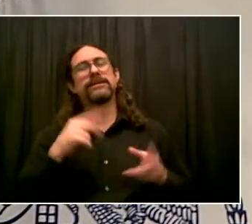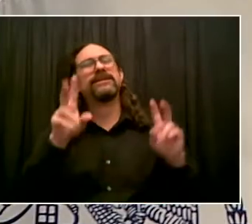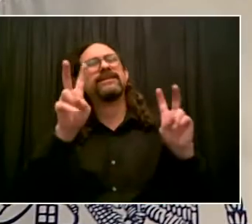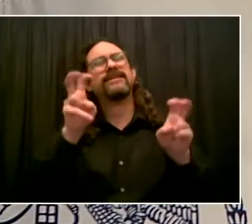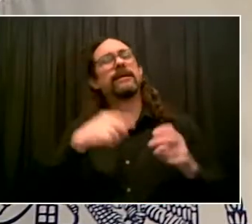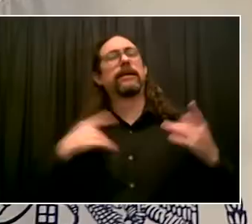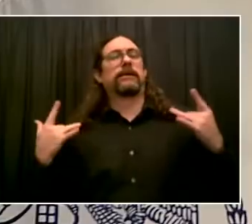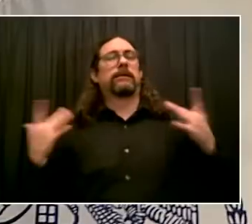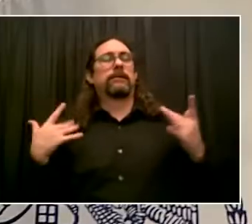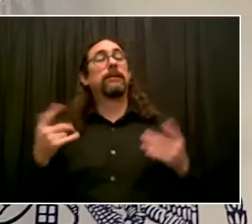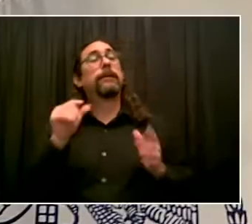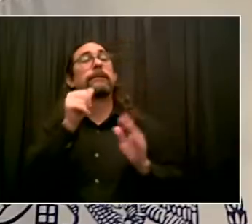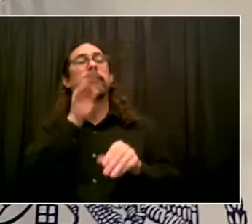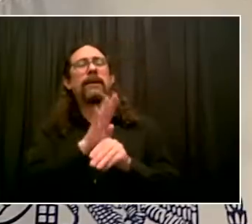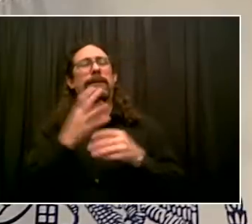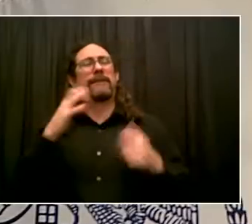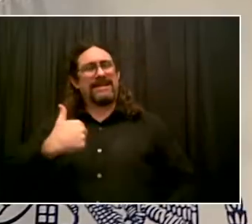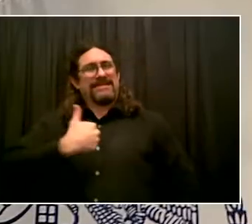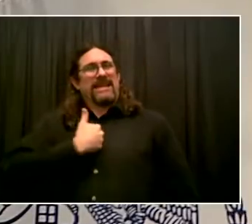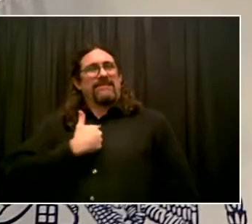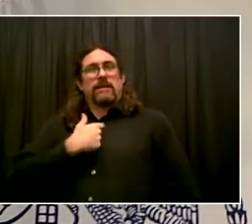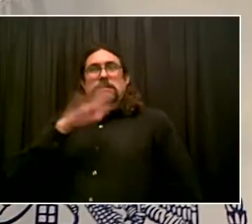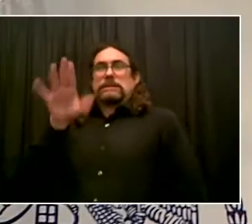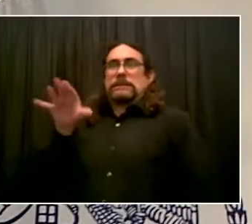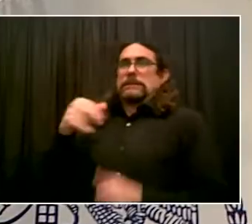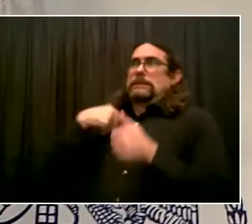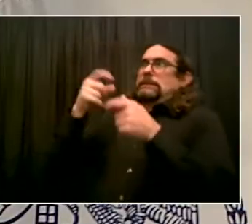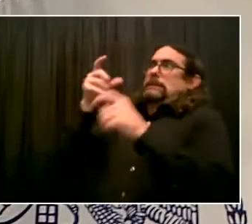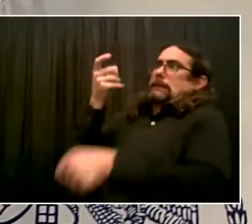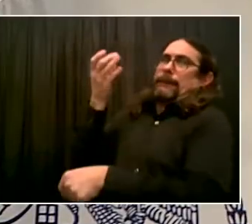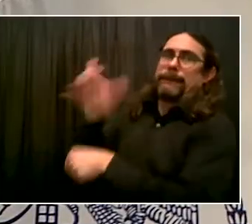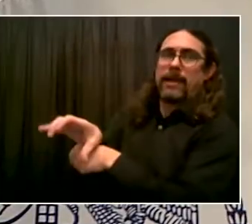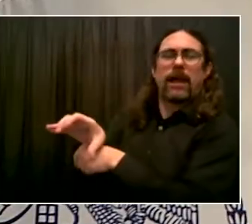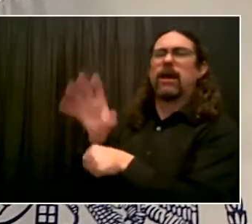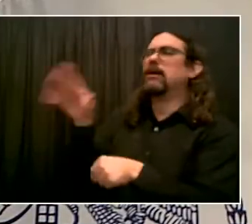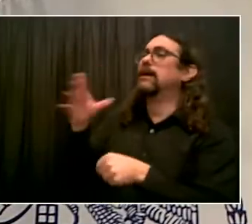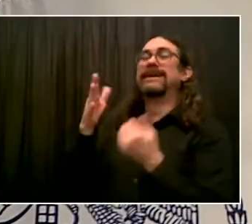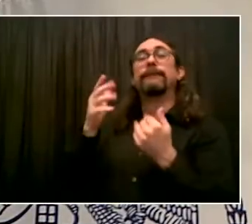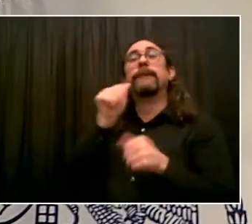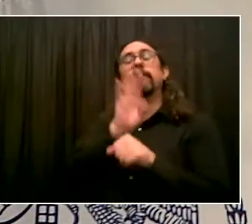MANDATES ARE IN PLACE IT ACTUALLY HELPS THEM WHEN THE GOVERNMENT LEADS IT IS HELPFUL. WE'RE GOING TO HAVE TIME TO